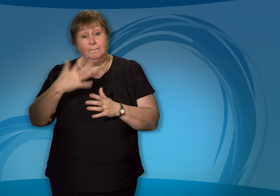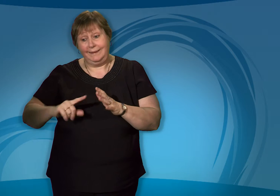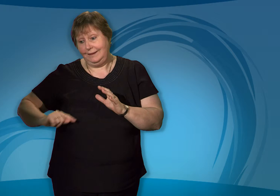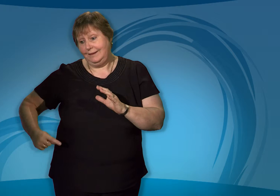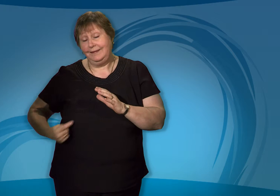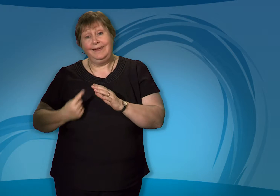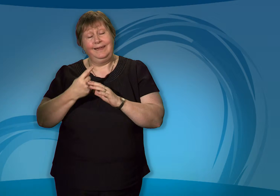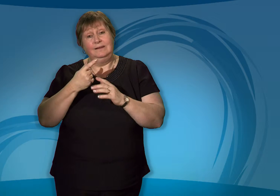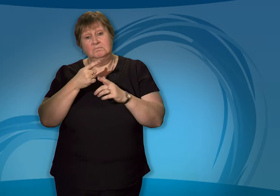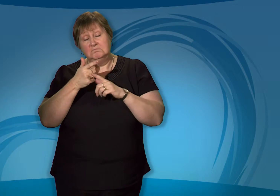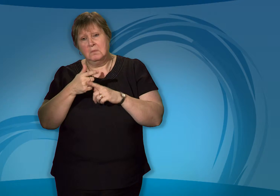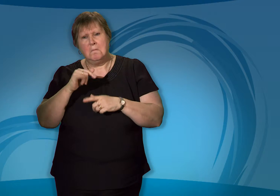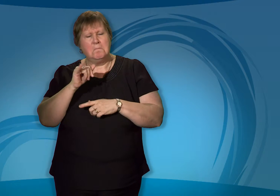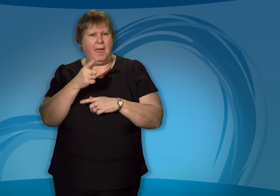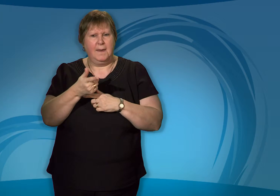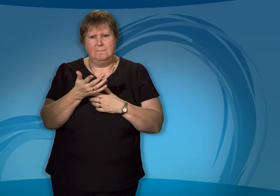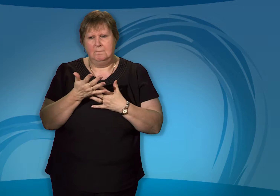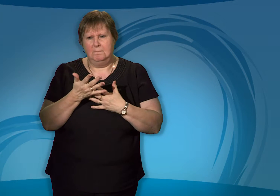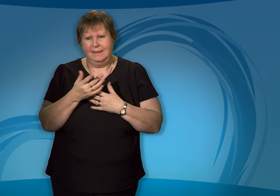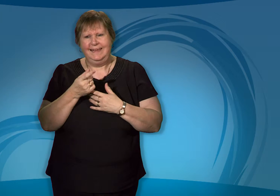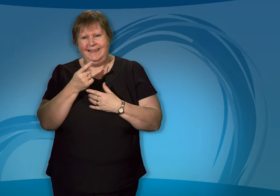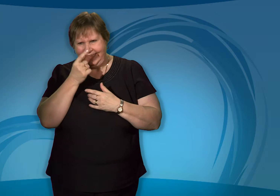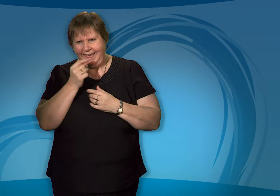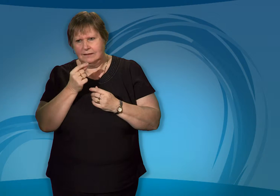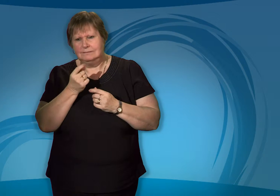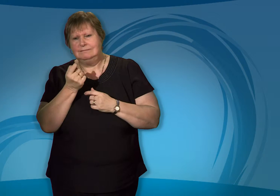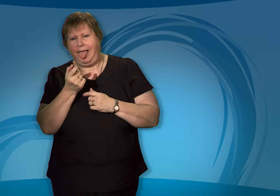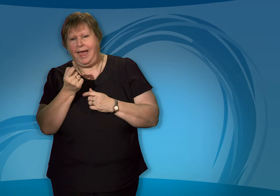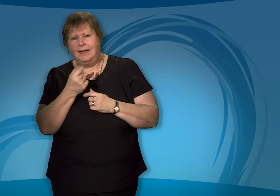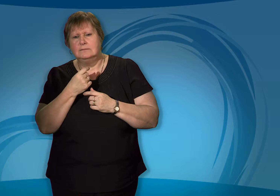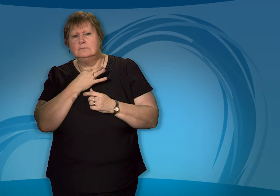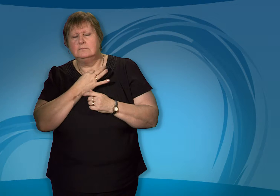After a colonoscopy there can be an increased risk of this happening.